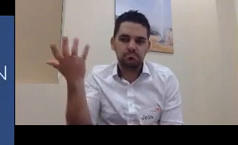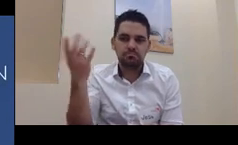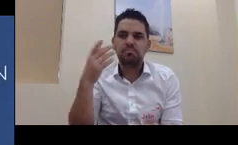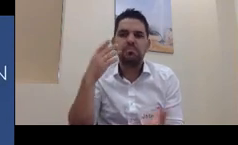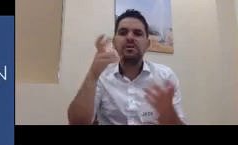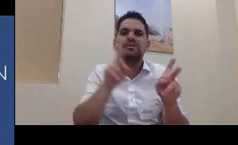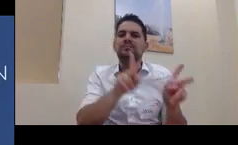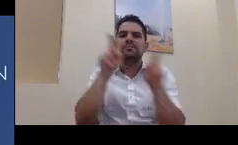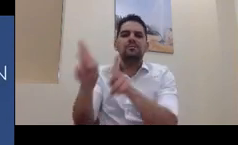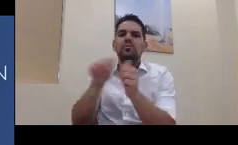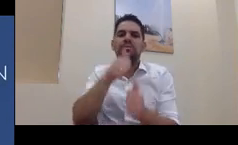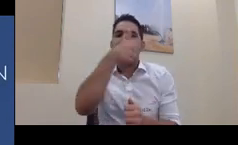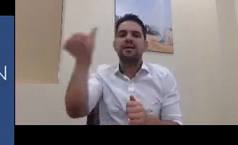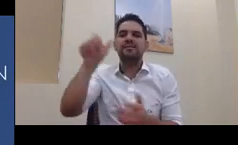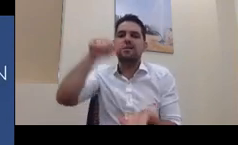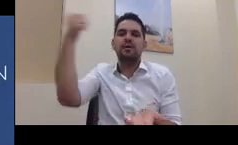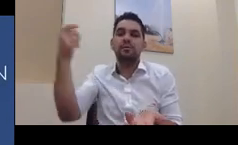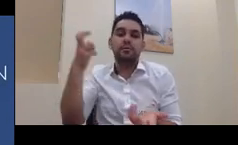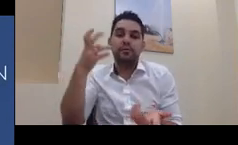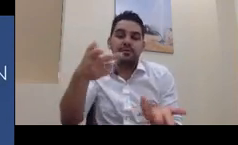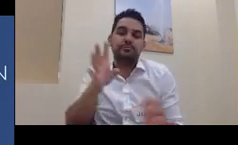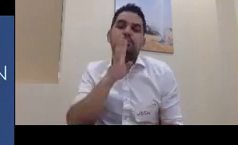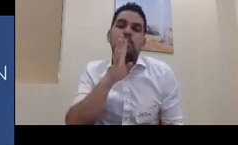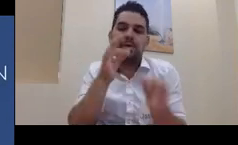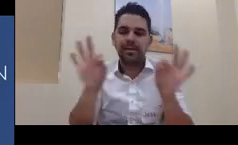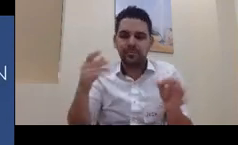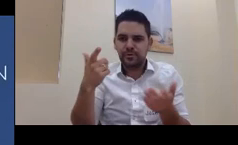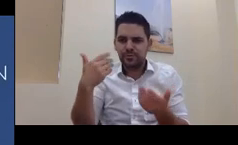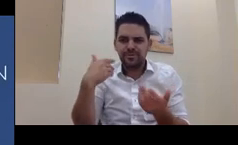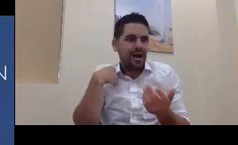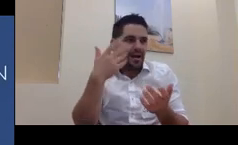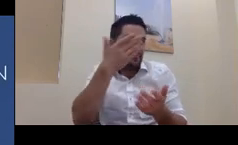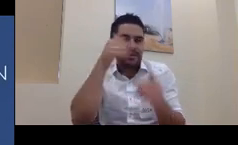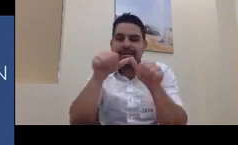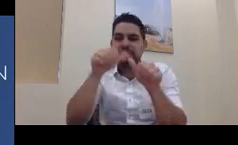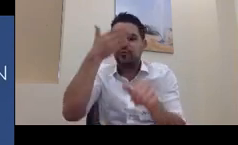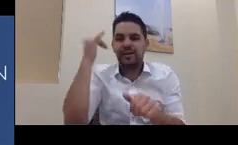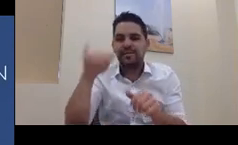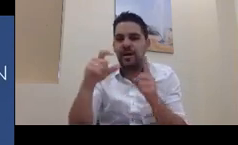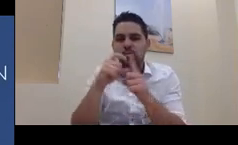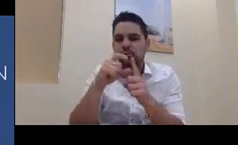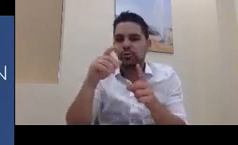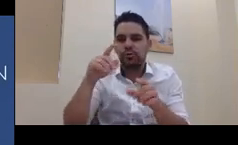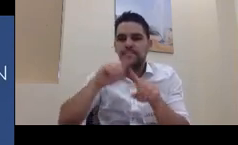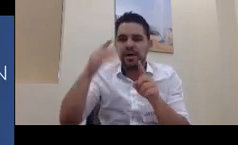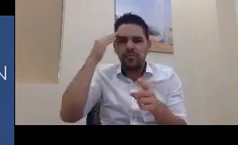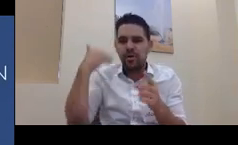to interpret that? It's the same thing with any other spoken language. I keep forgetting that,